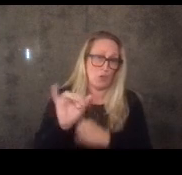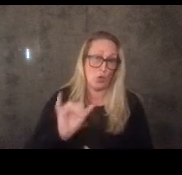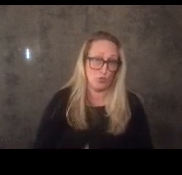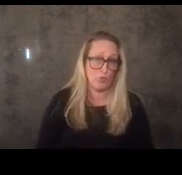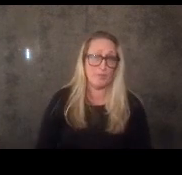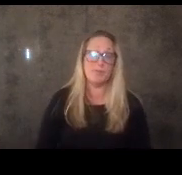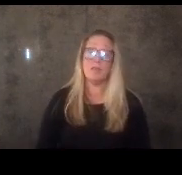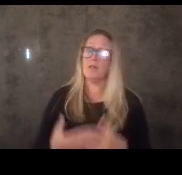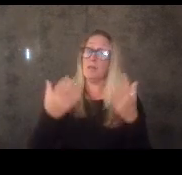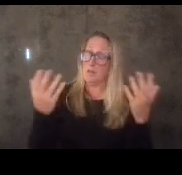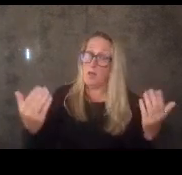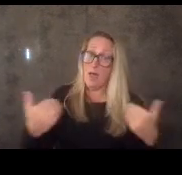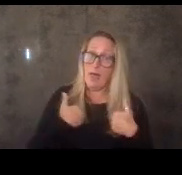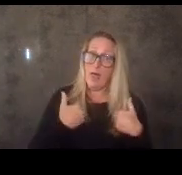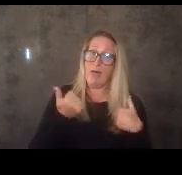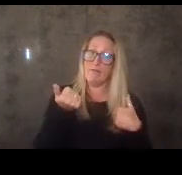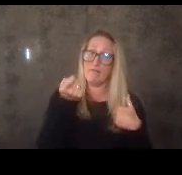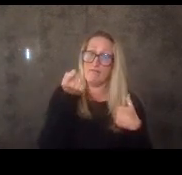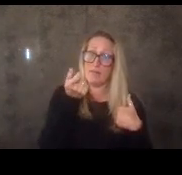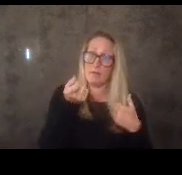So I do have just a little bit of closing information.